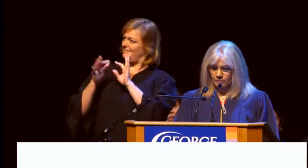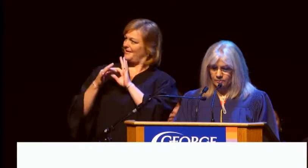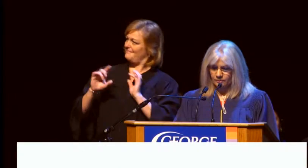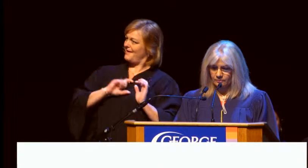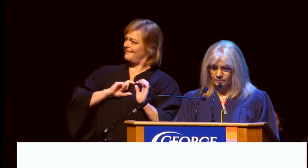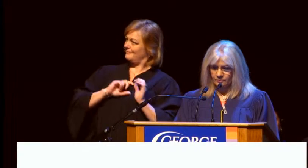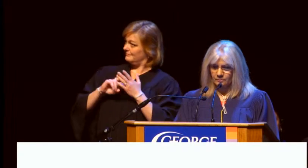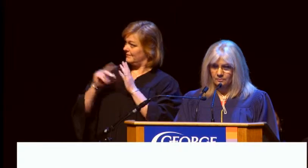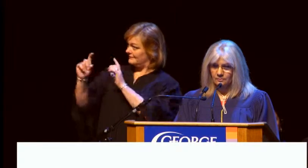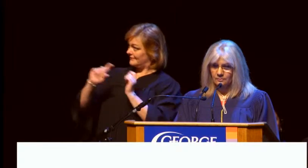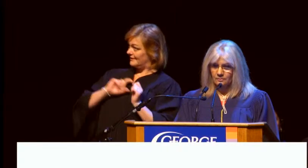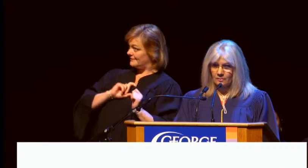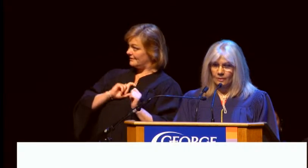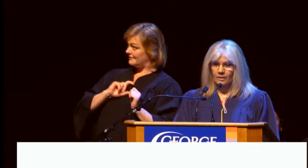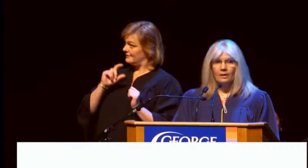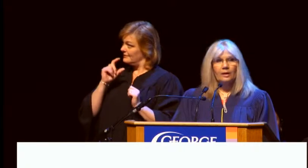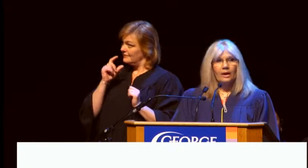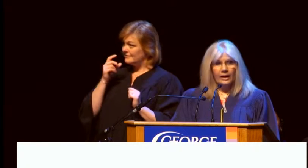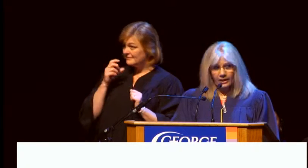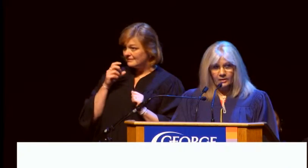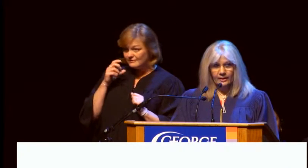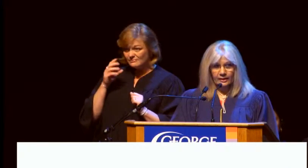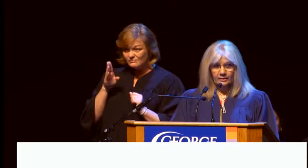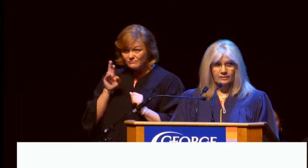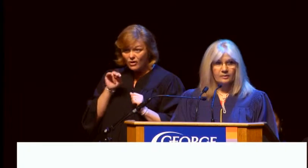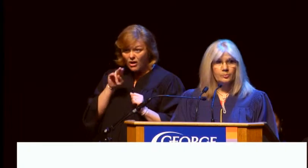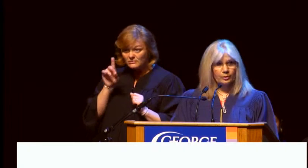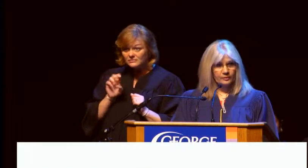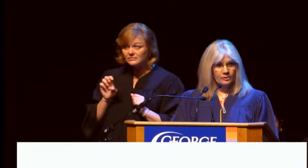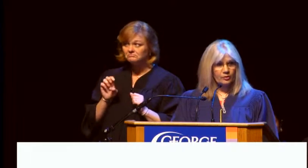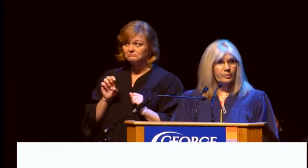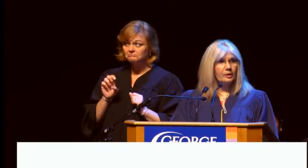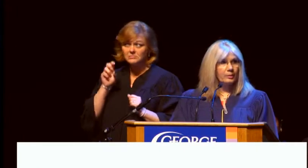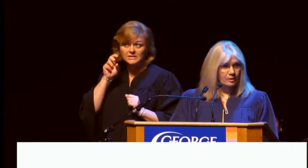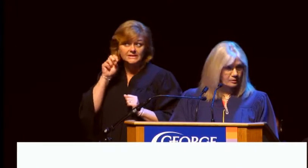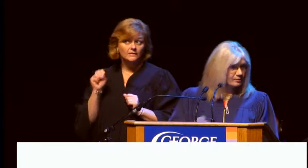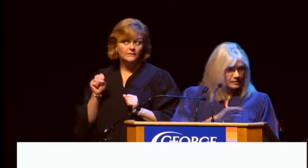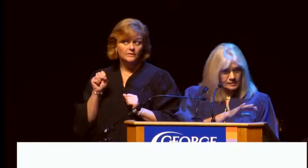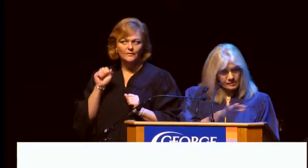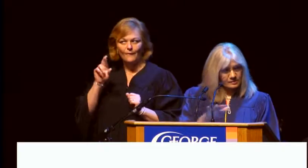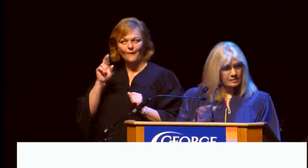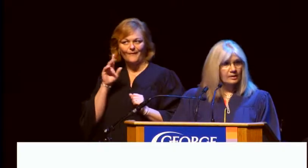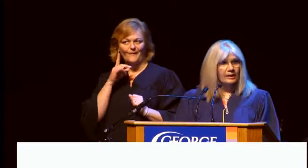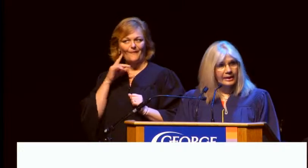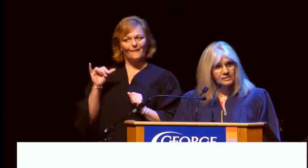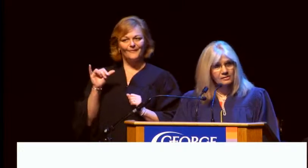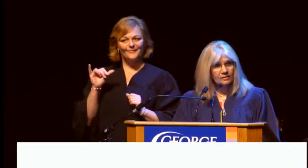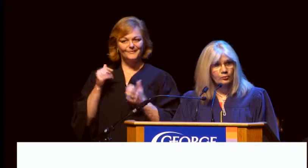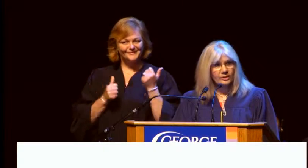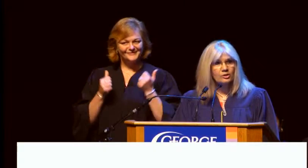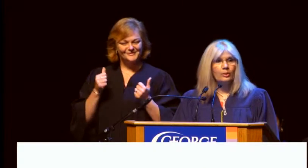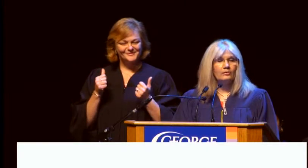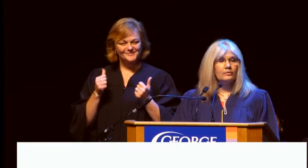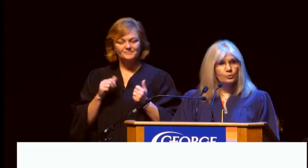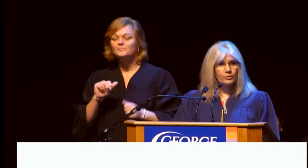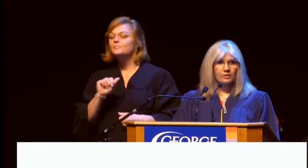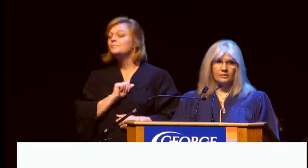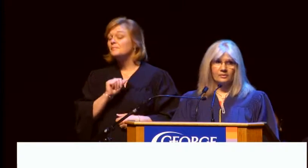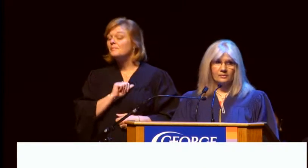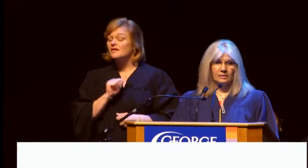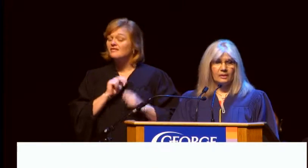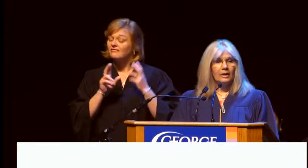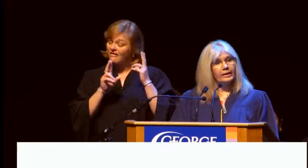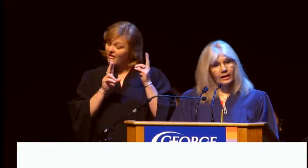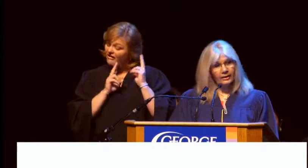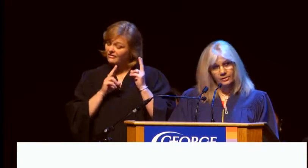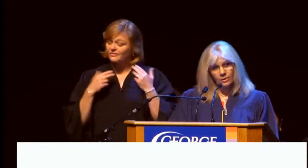I HAVE HAD THE PRIVILEGE OF BEING PART OF THIS CLASS OF 2012 FOR TWO YEARS AND I KNOW